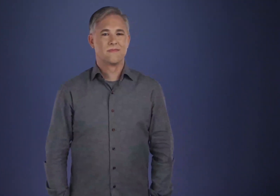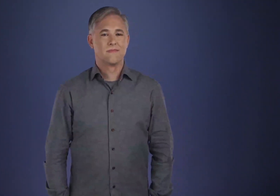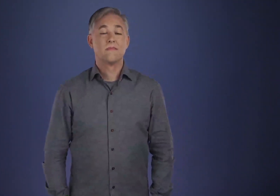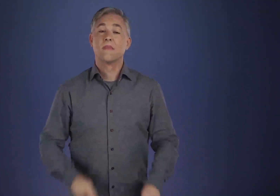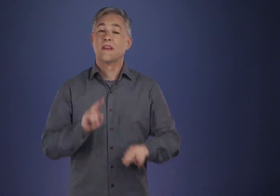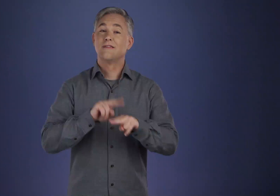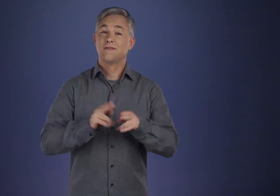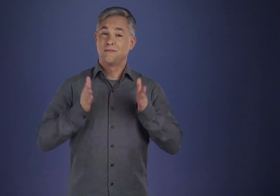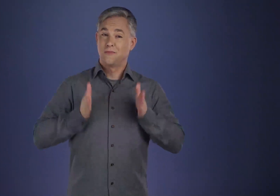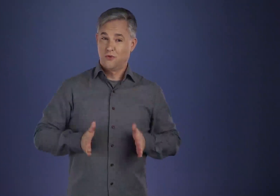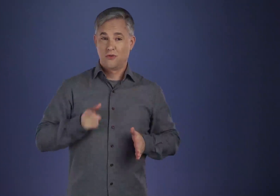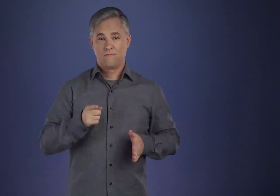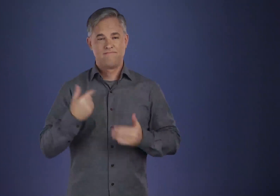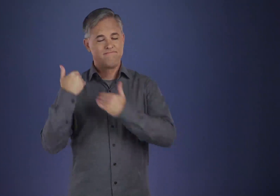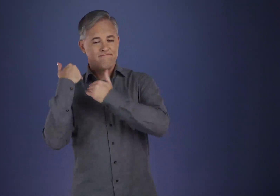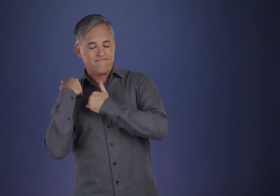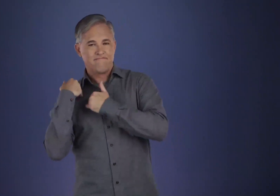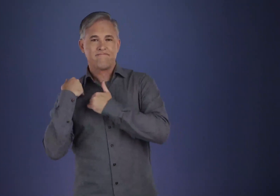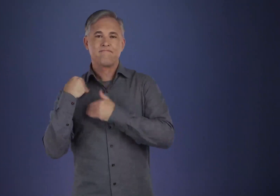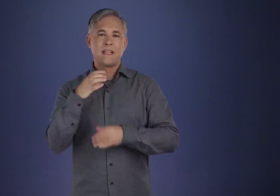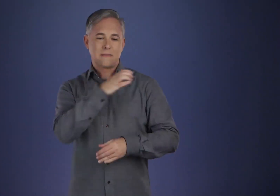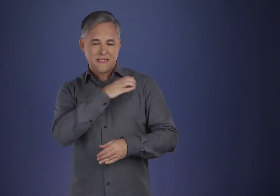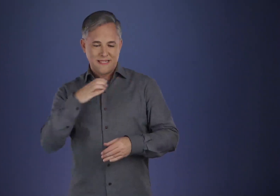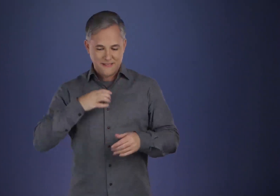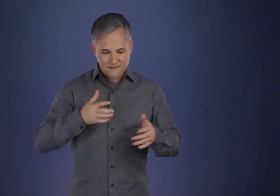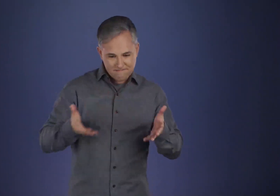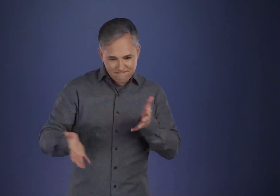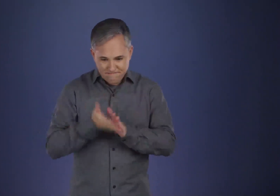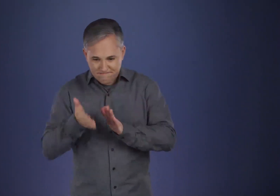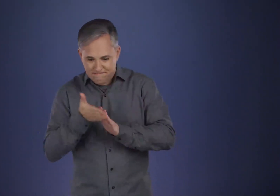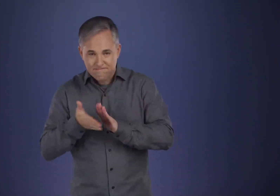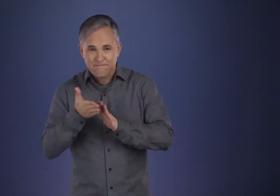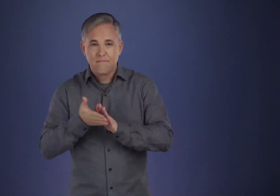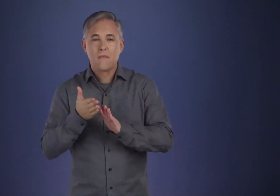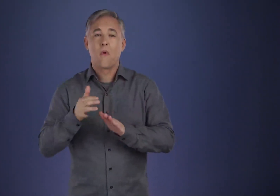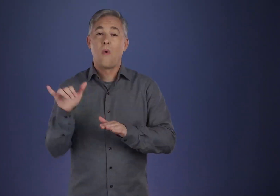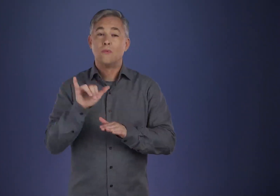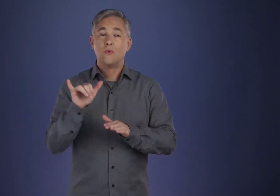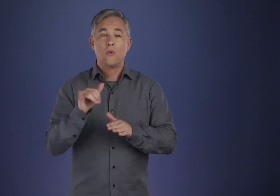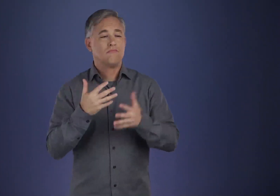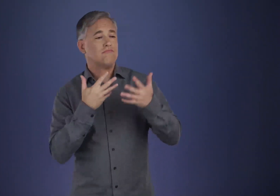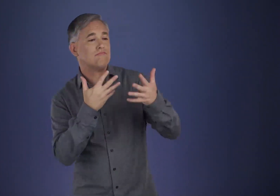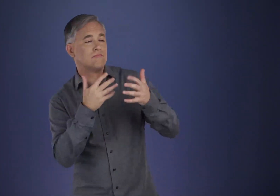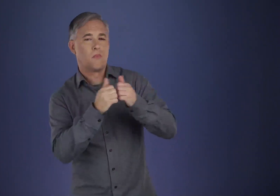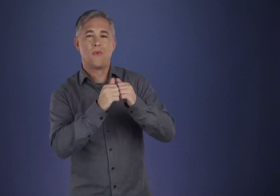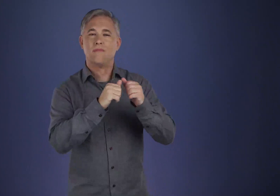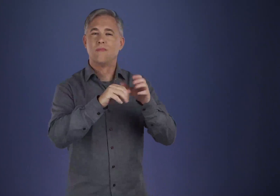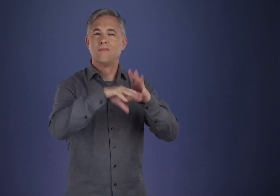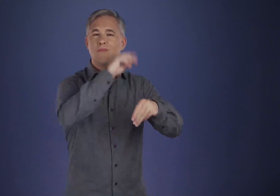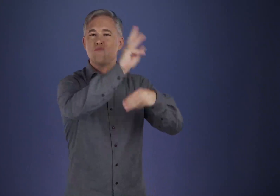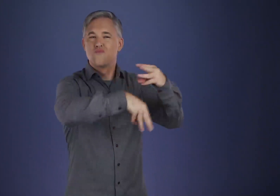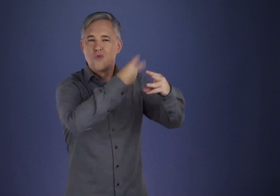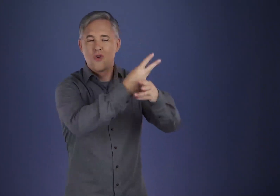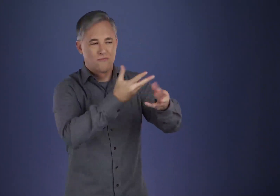Headed by the chairman, they look after public relations and arrange meetings. Their treasurer, strictly accountable,